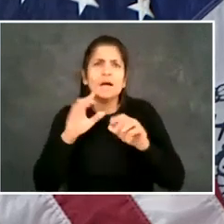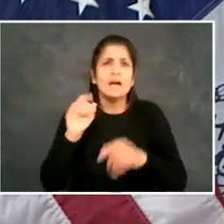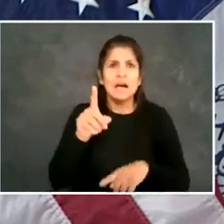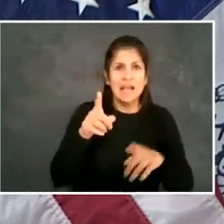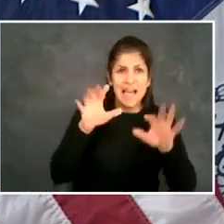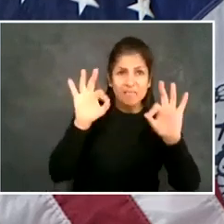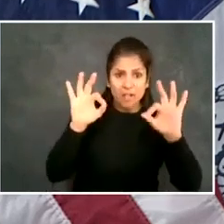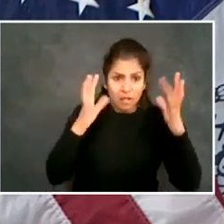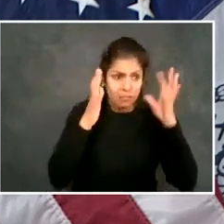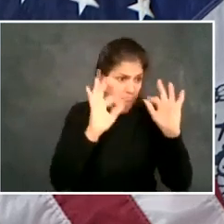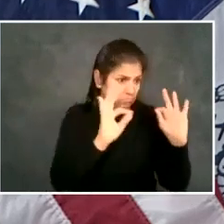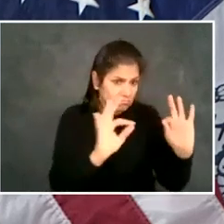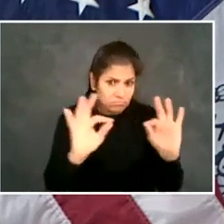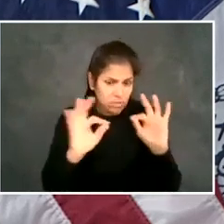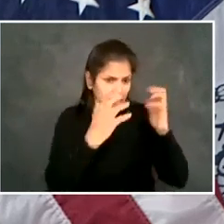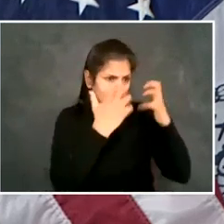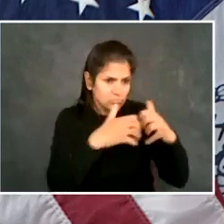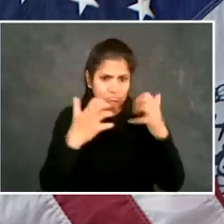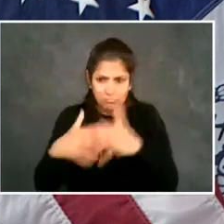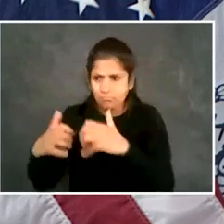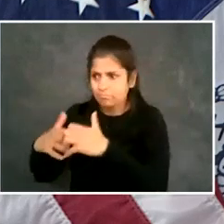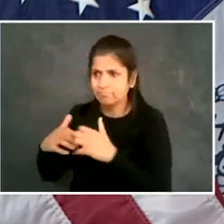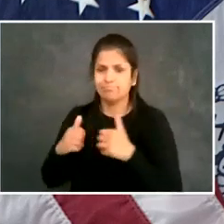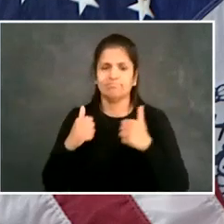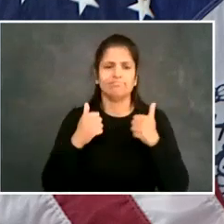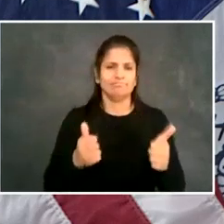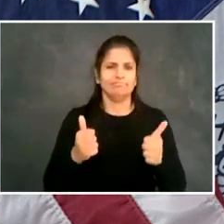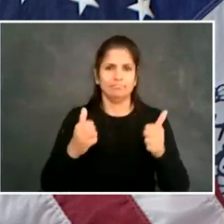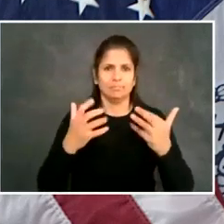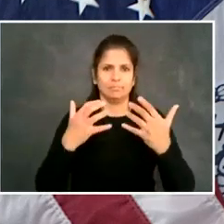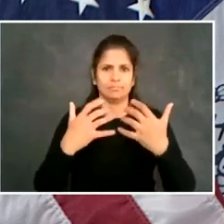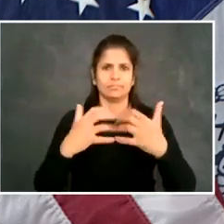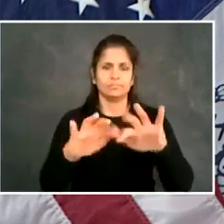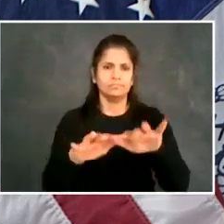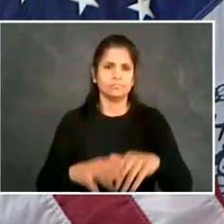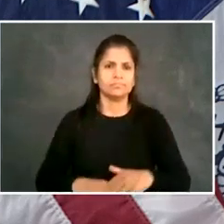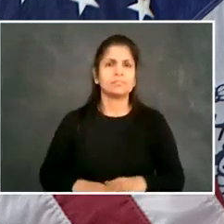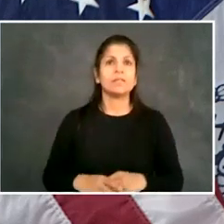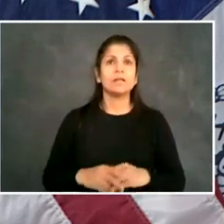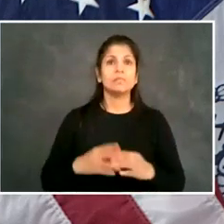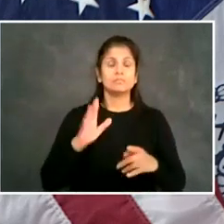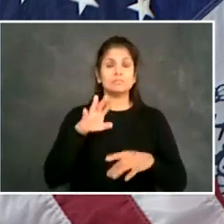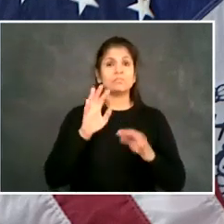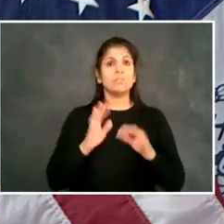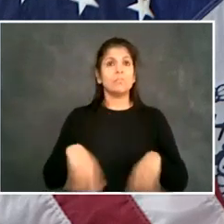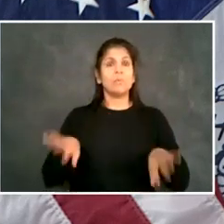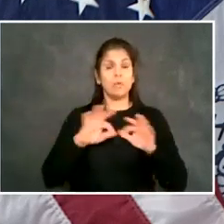THE HEROES OF THIS FIGHT.